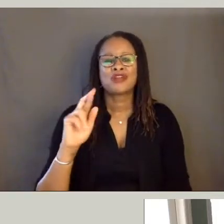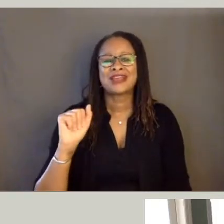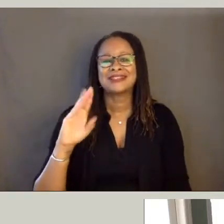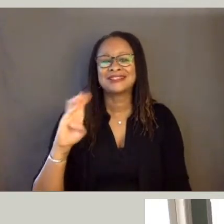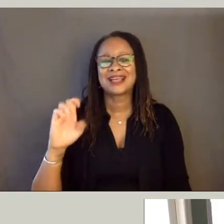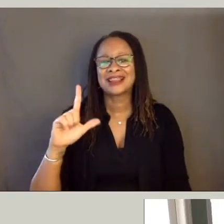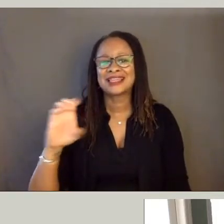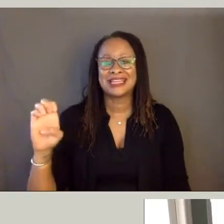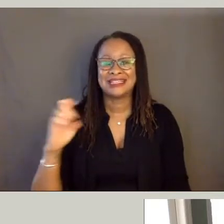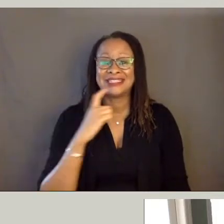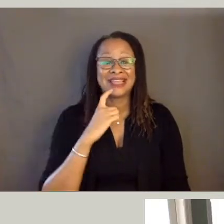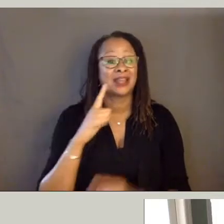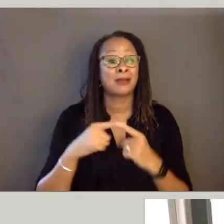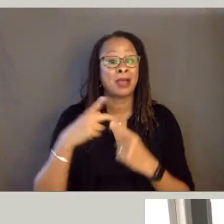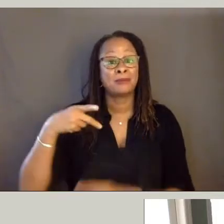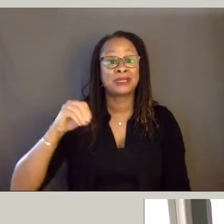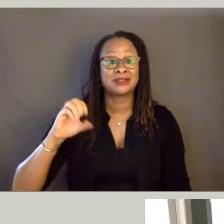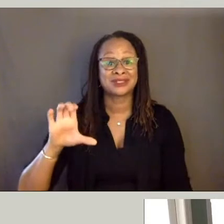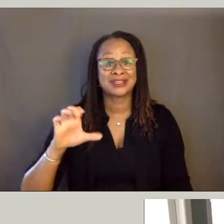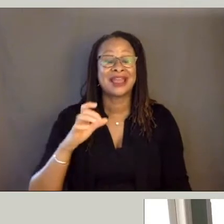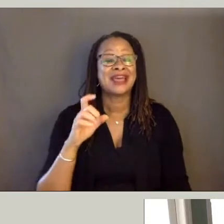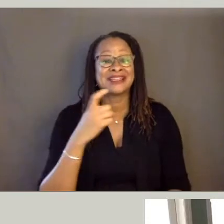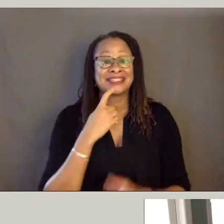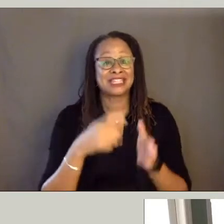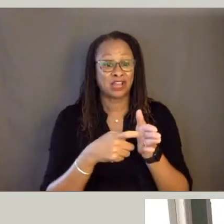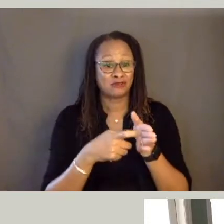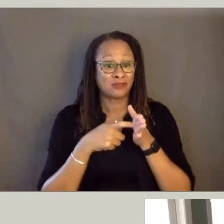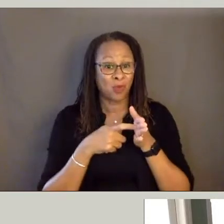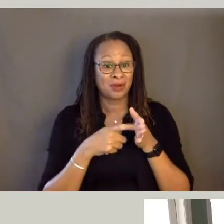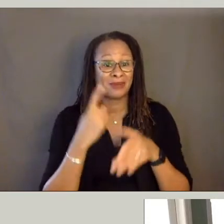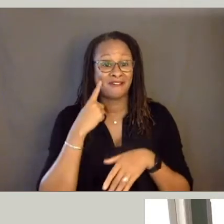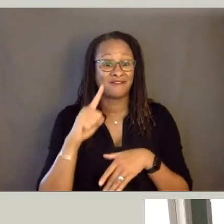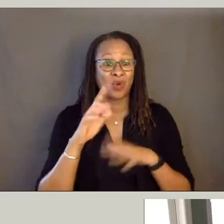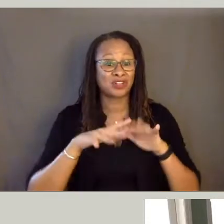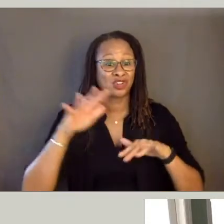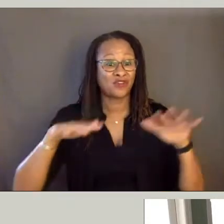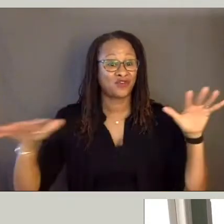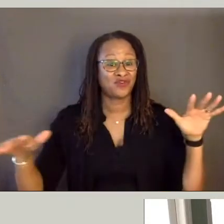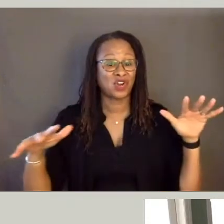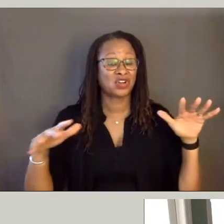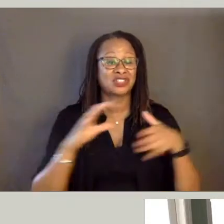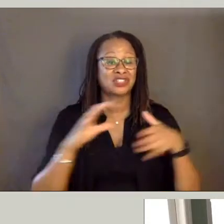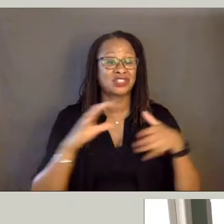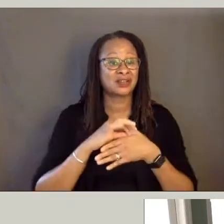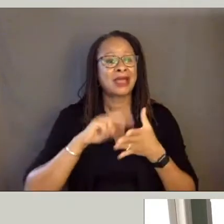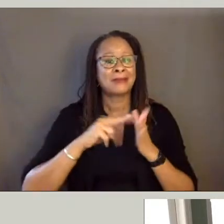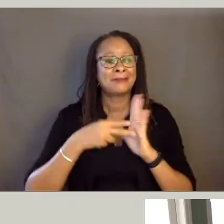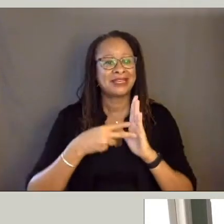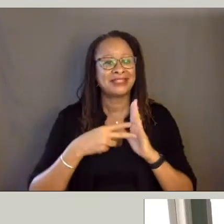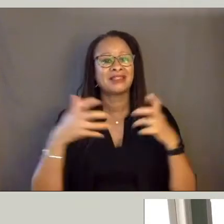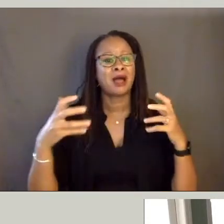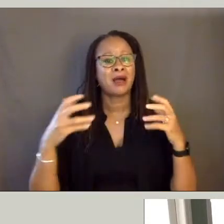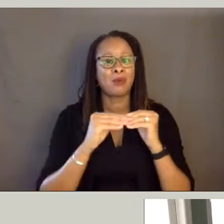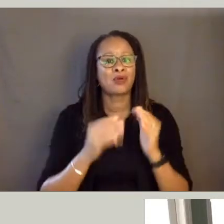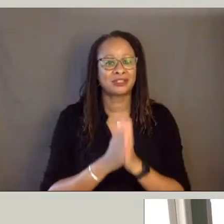she said, "The mandate for diverse content means there's a lot more demand for stories about communities of color,